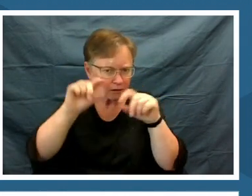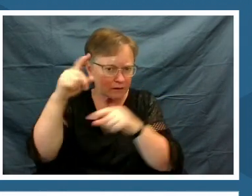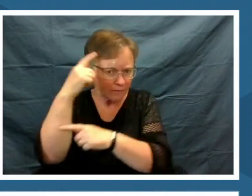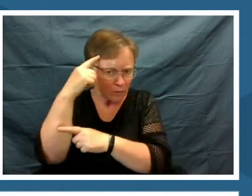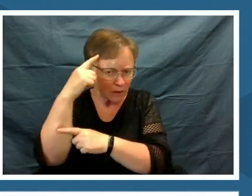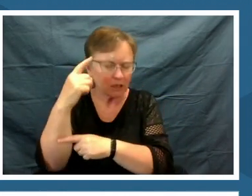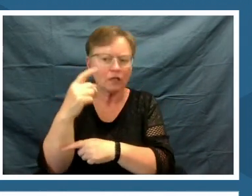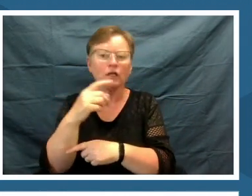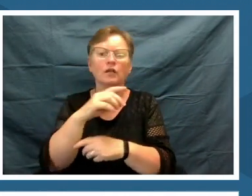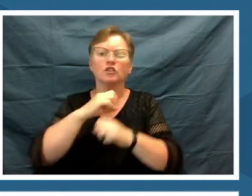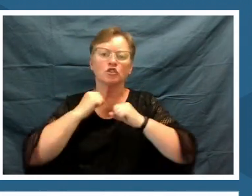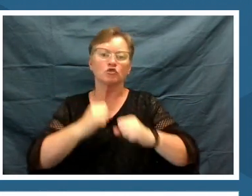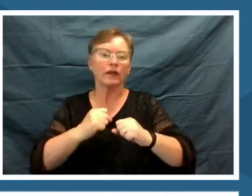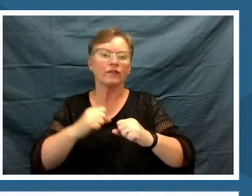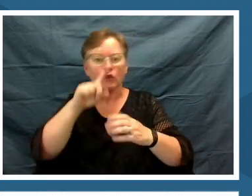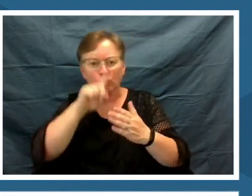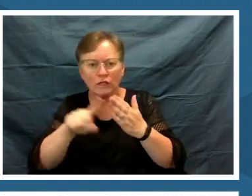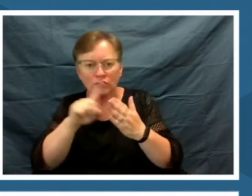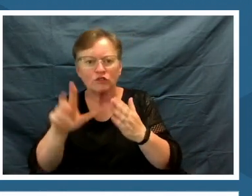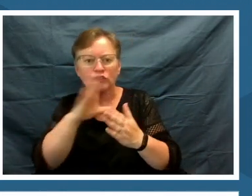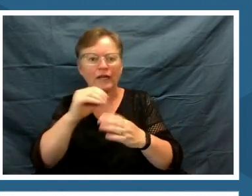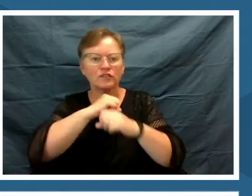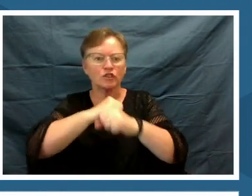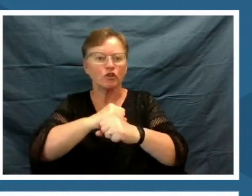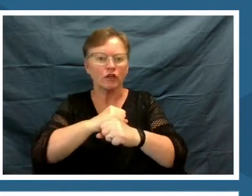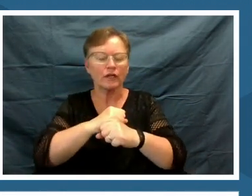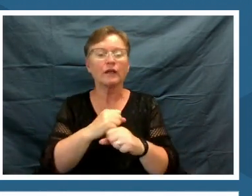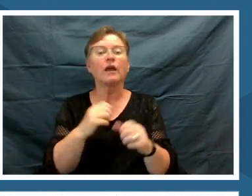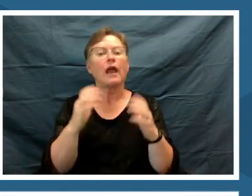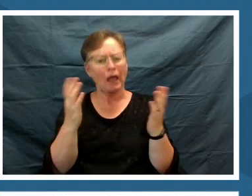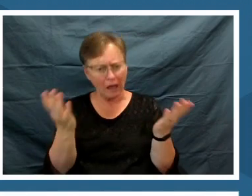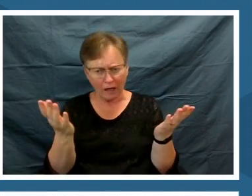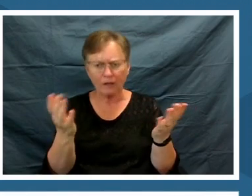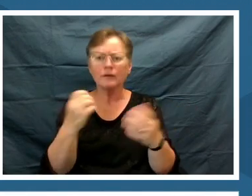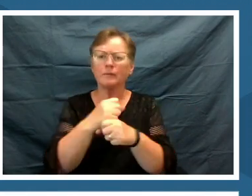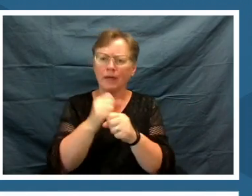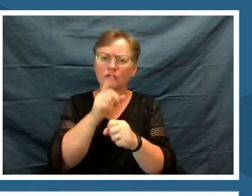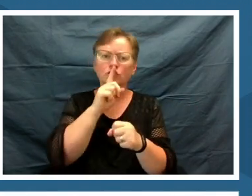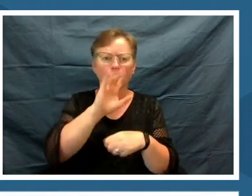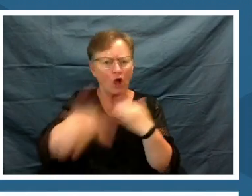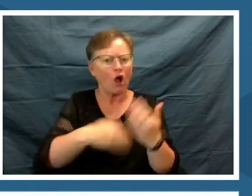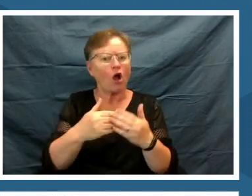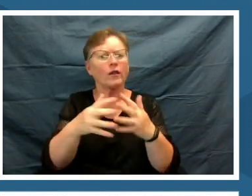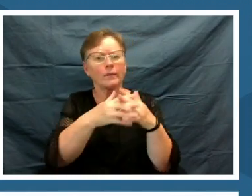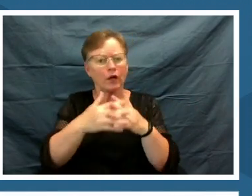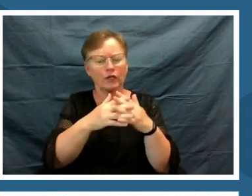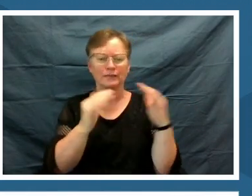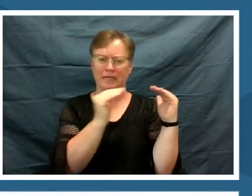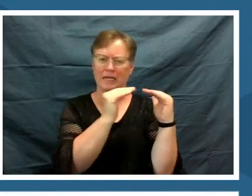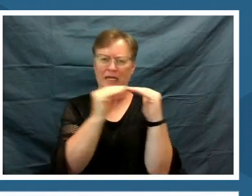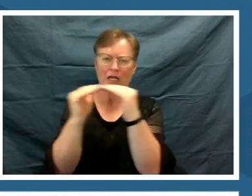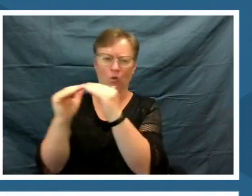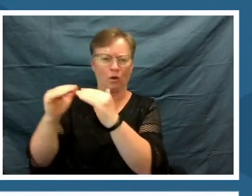and to ensure that all americans have equitable access to the benefits of new